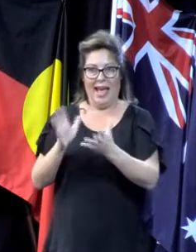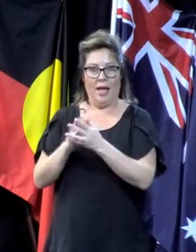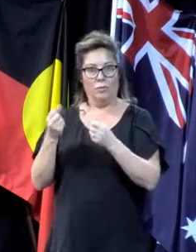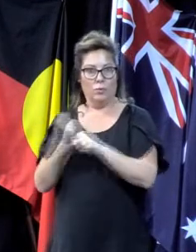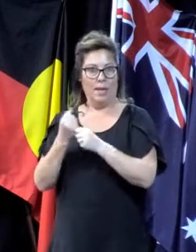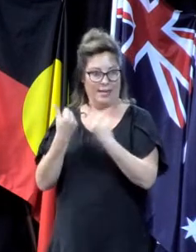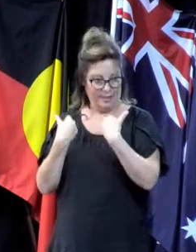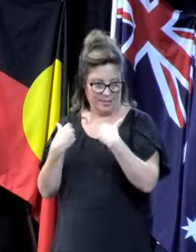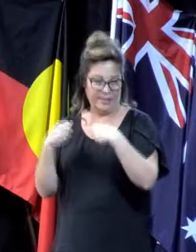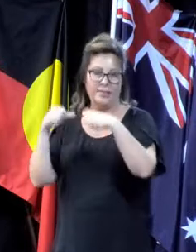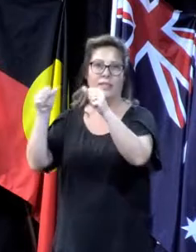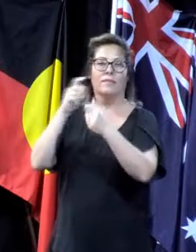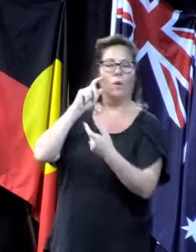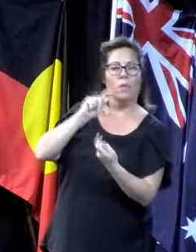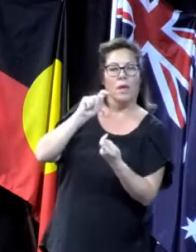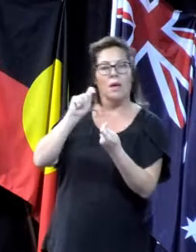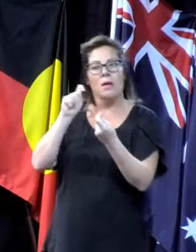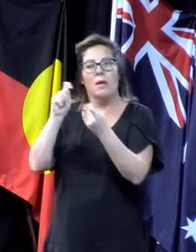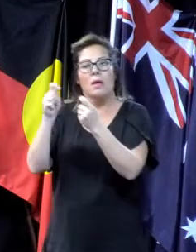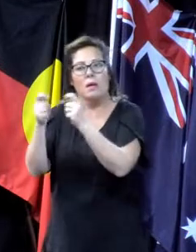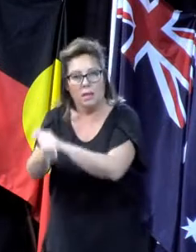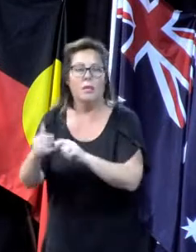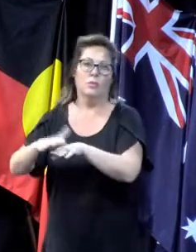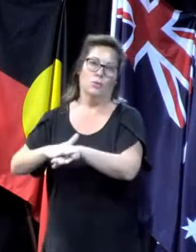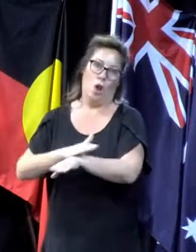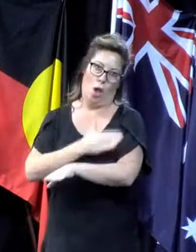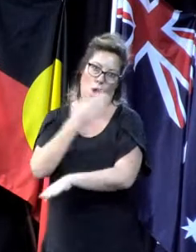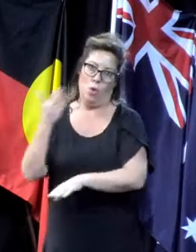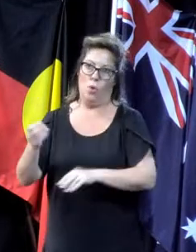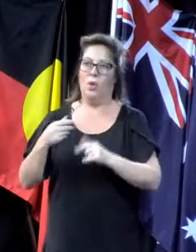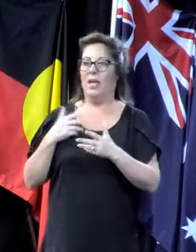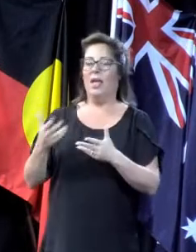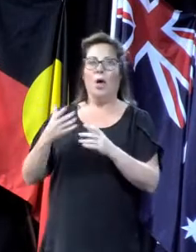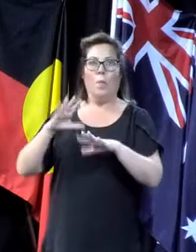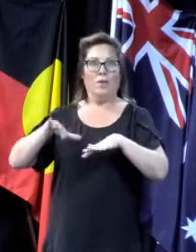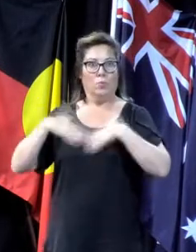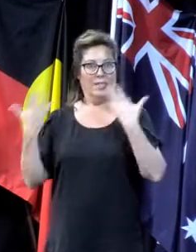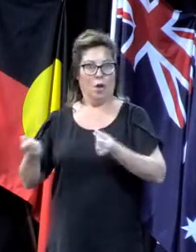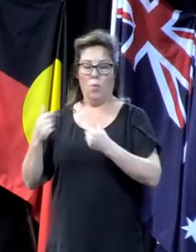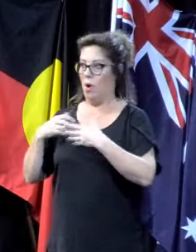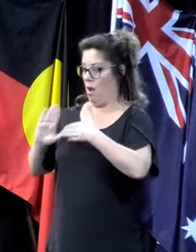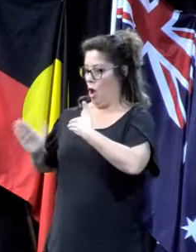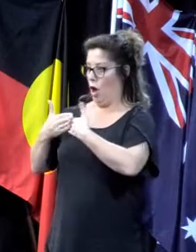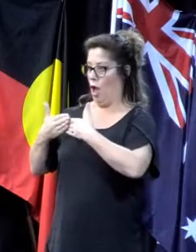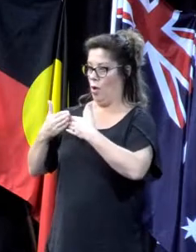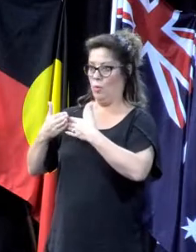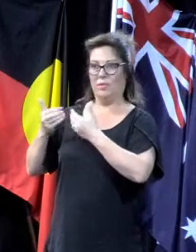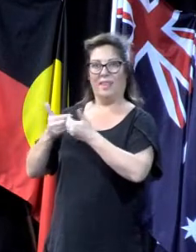and in terms of those students not actually receiving micro-segregation within a regular classroom which can still very easily occur